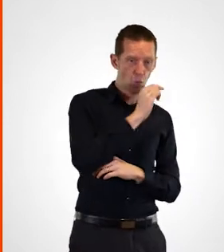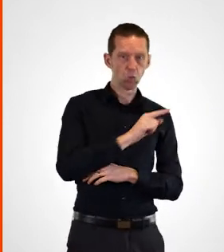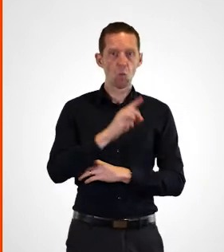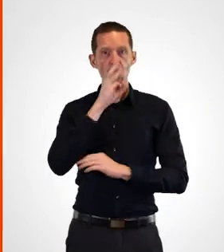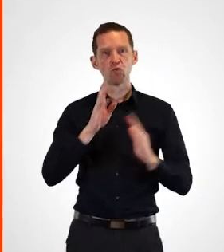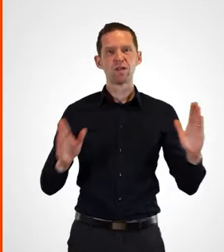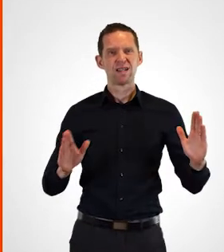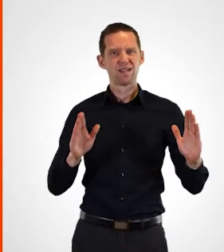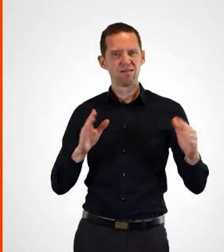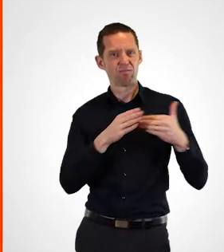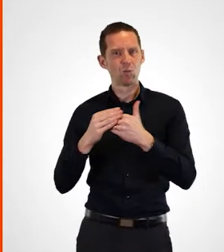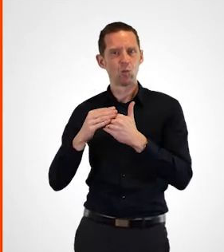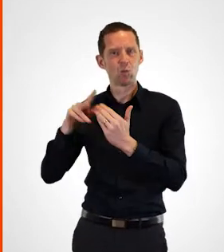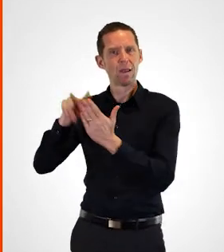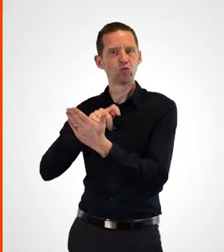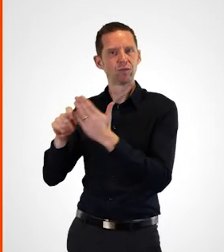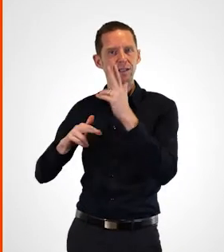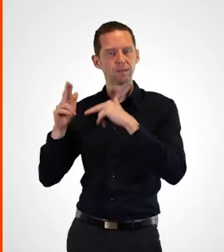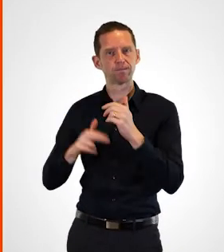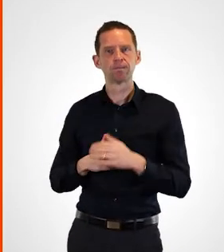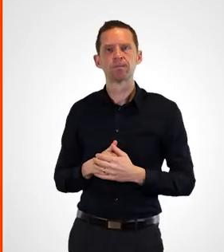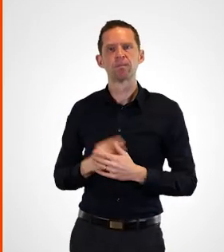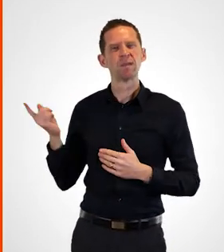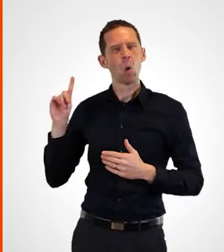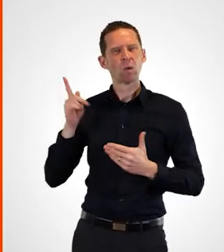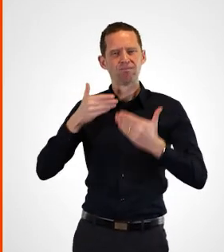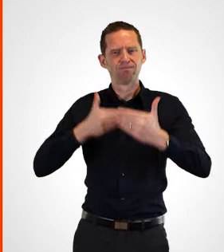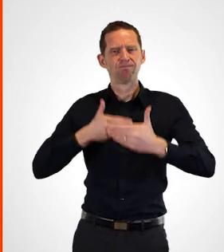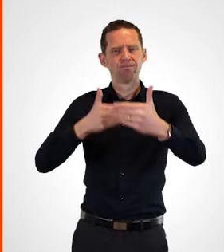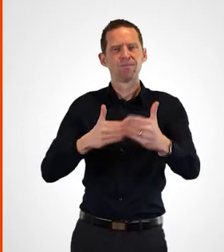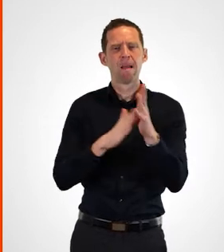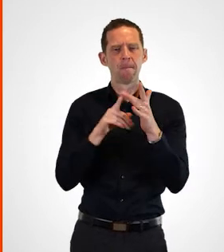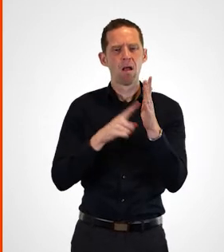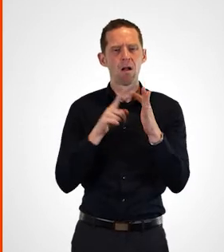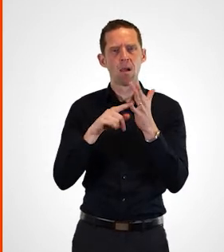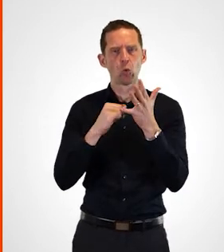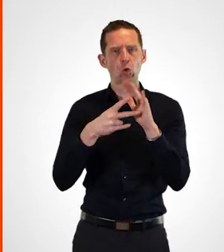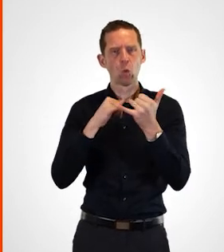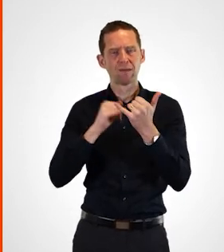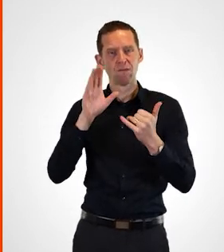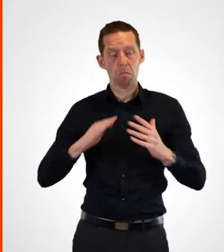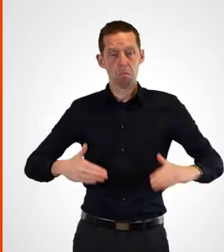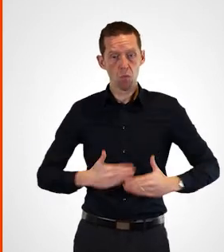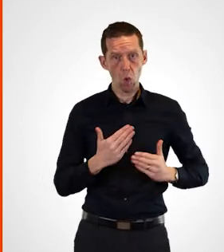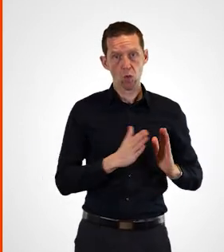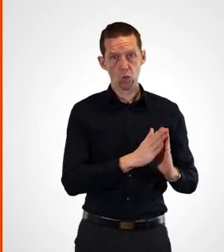And along this path, what are the developmental milestones for children from the ages of birth through 3.